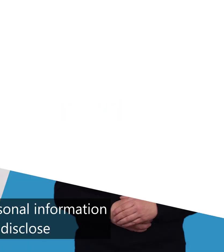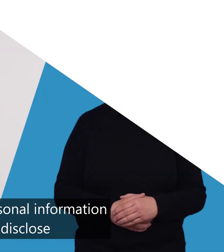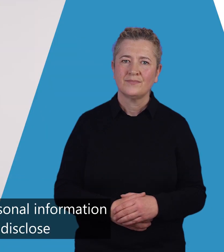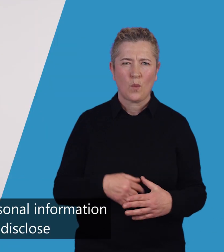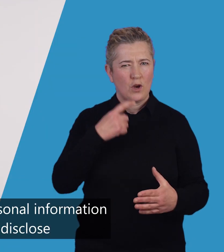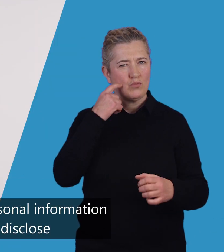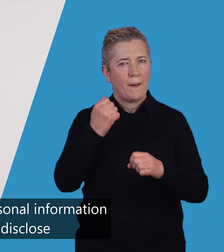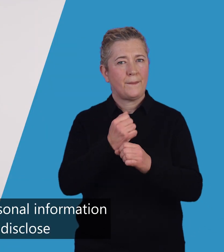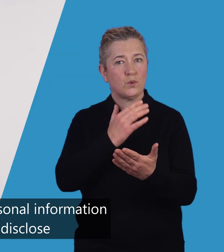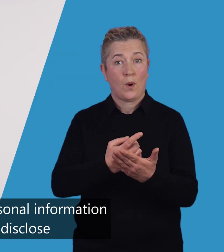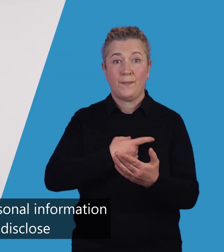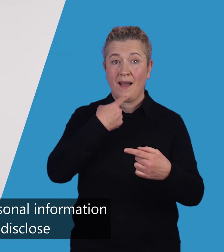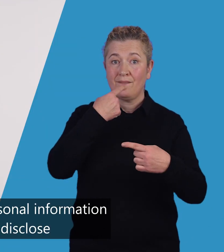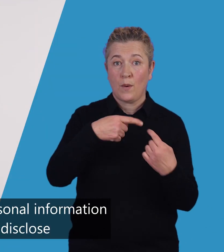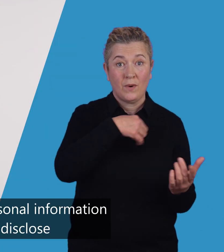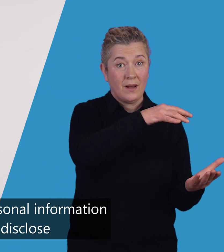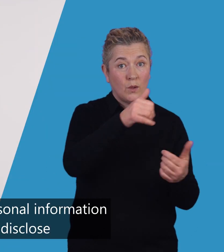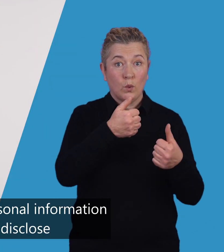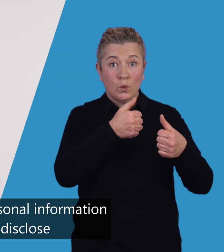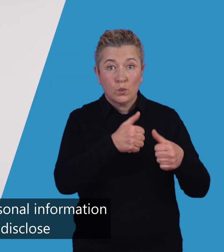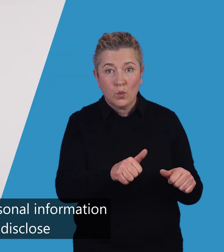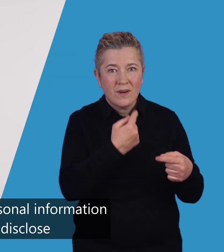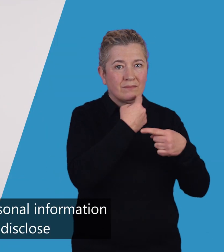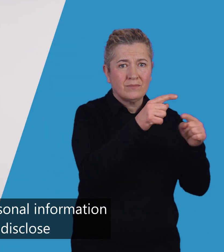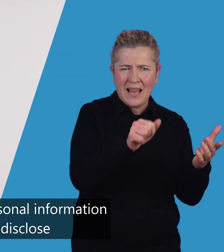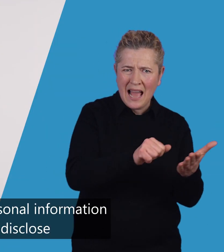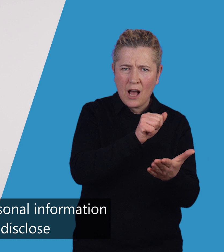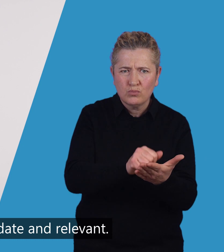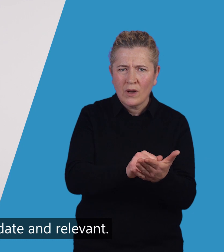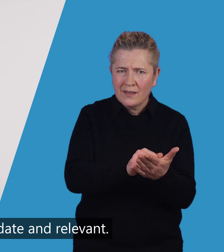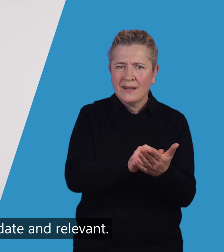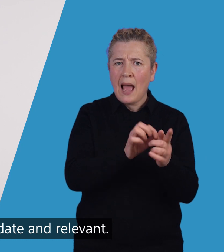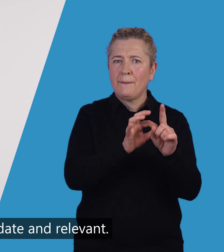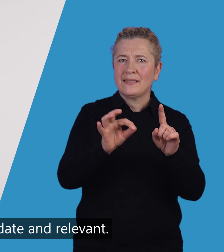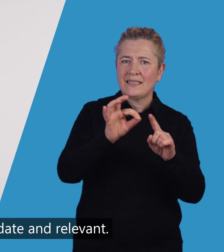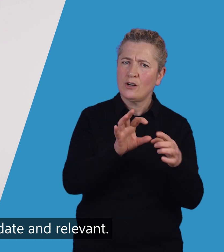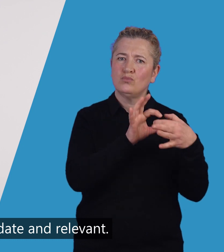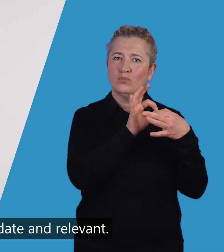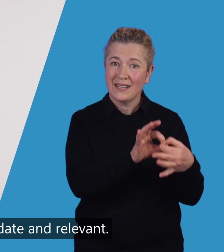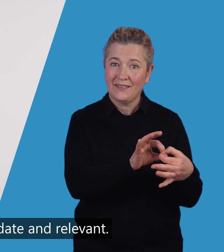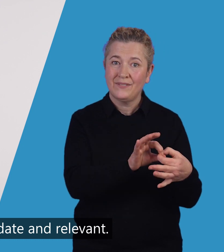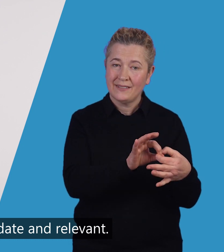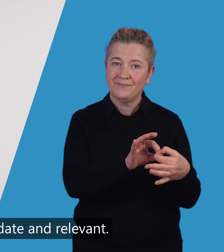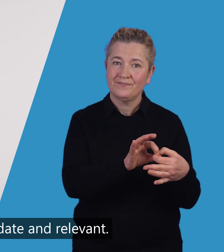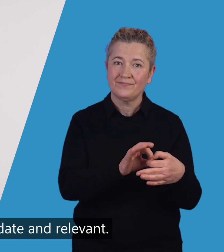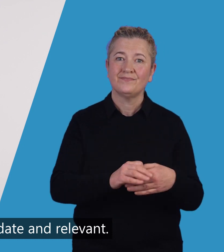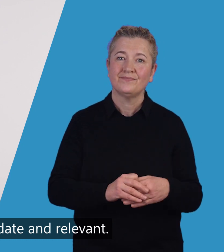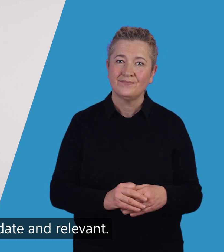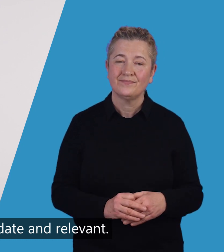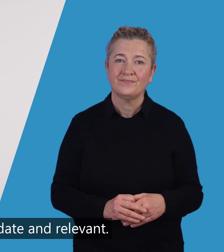We try to make sure the personal information we collect, use and disclose is accurate, complete, up to date and relevant.